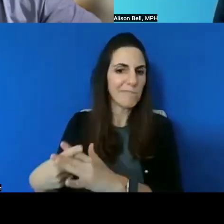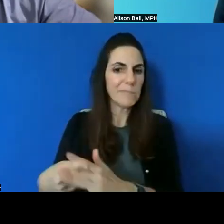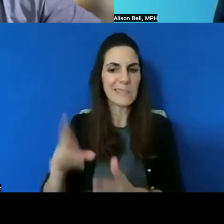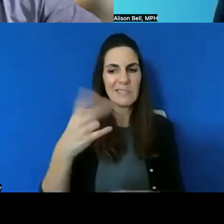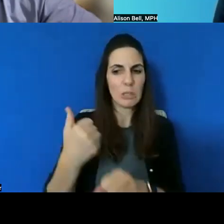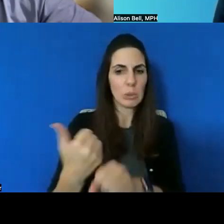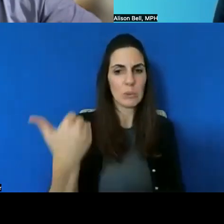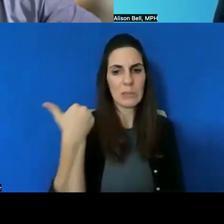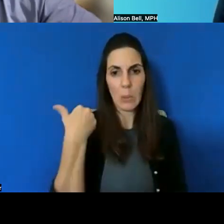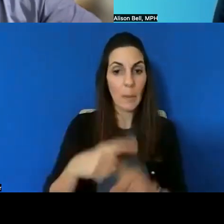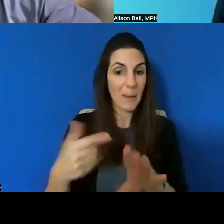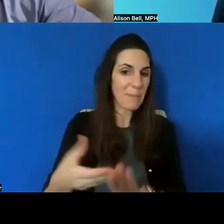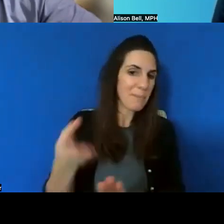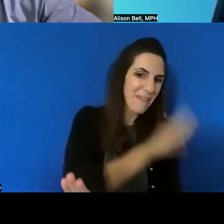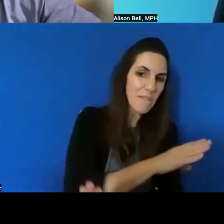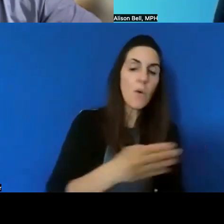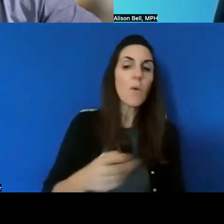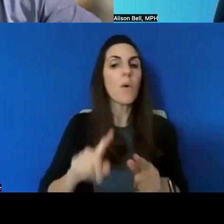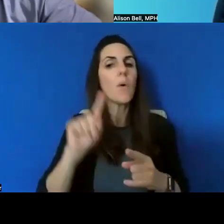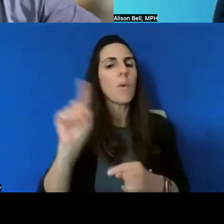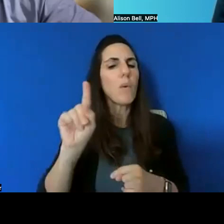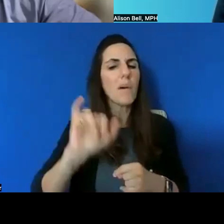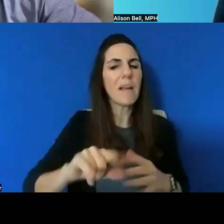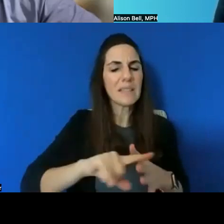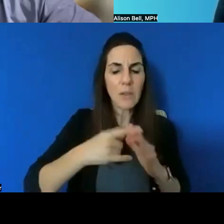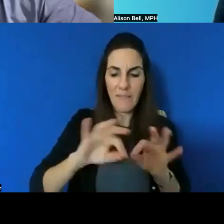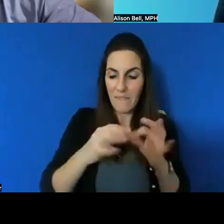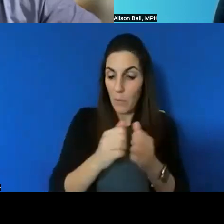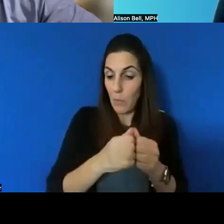uh but before that had its roots when families uh with individuals with young children with